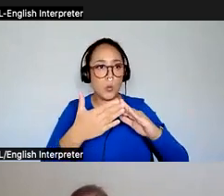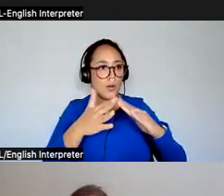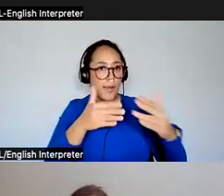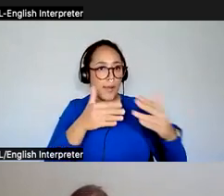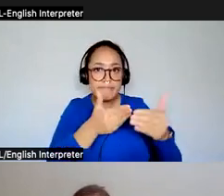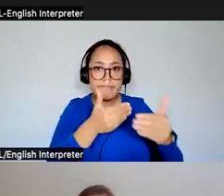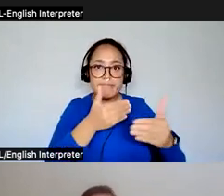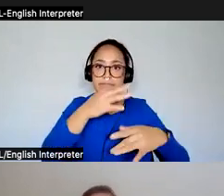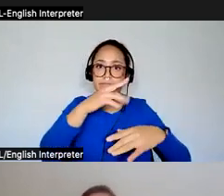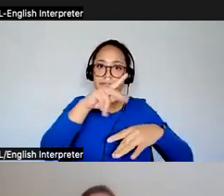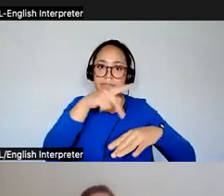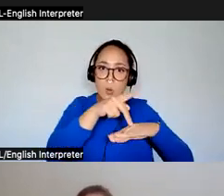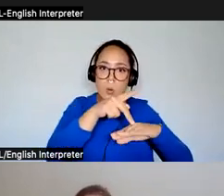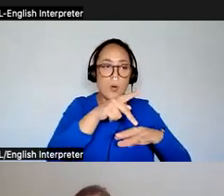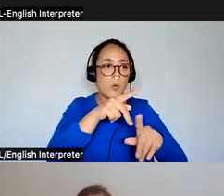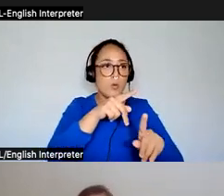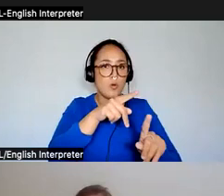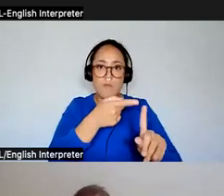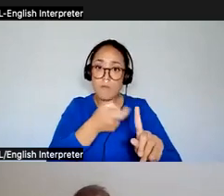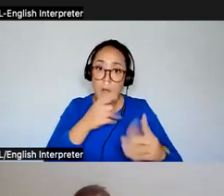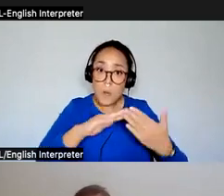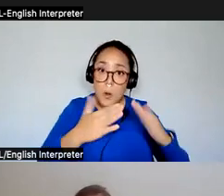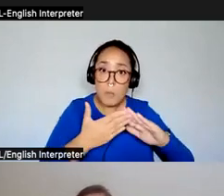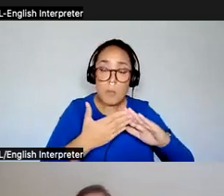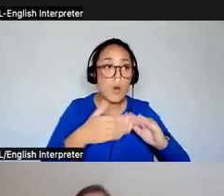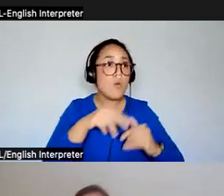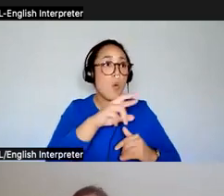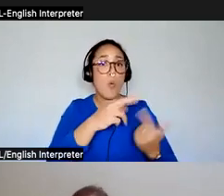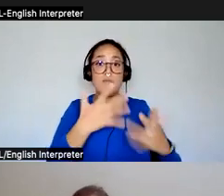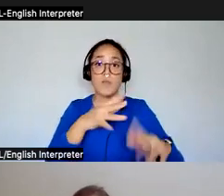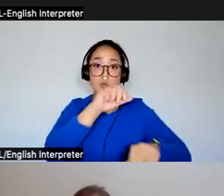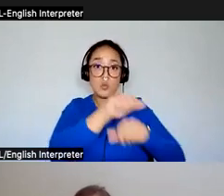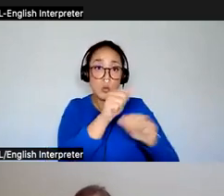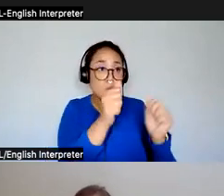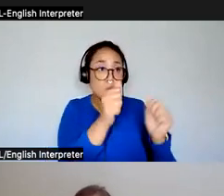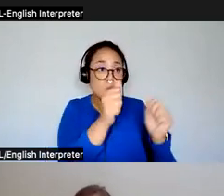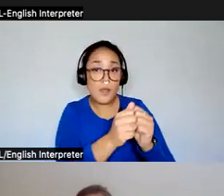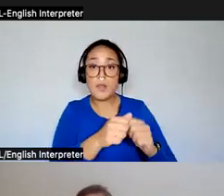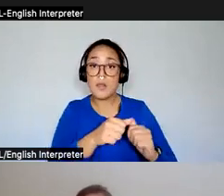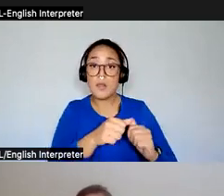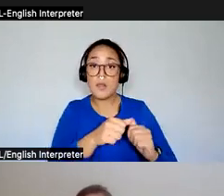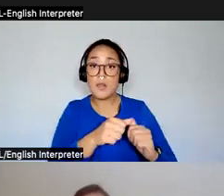are from that community, or if you just you've done work there, that just makes for a stronger